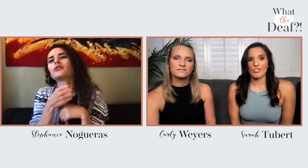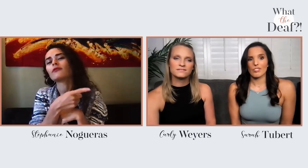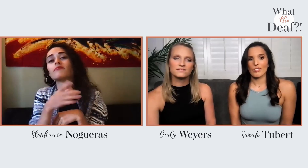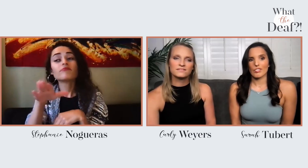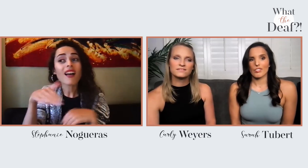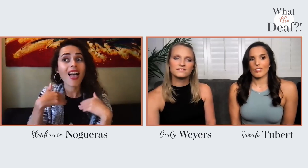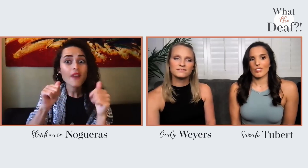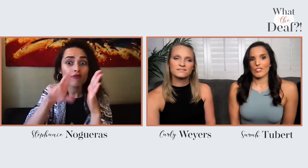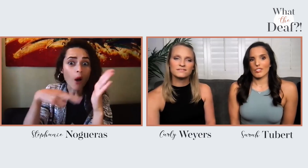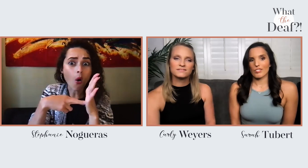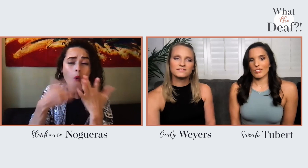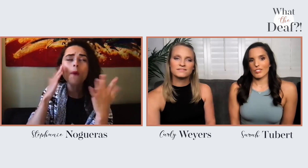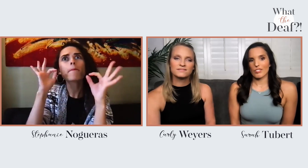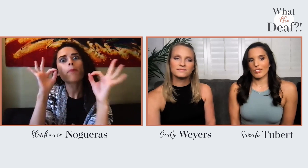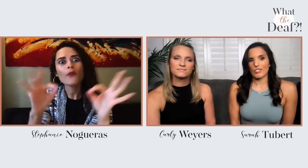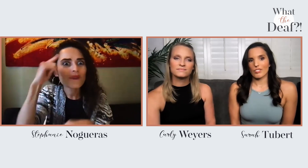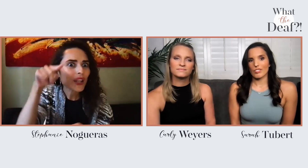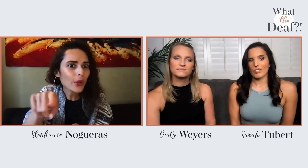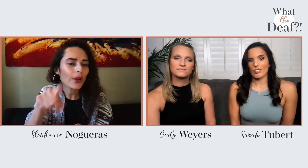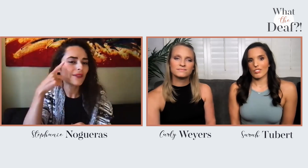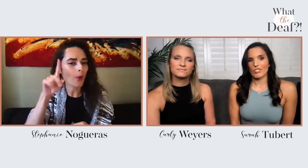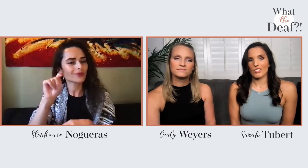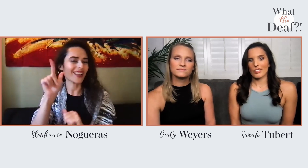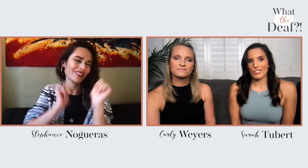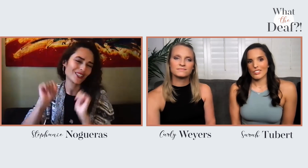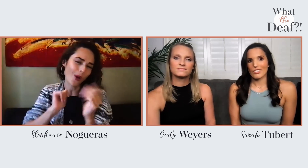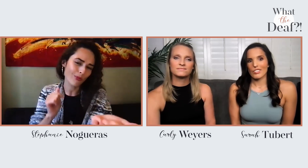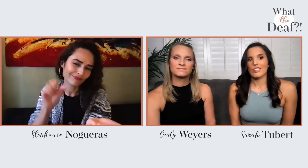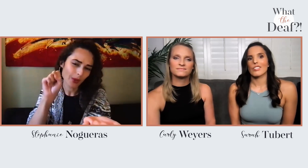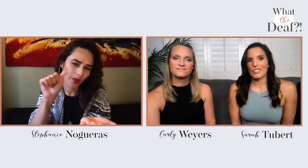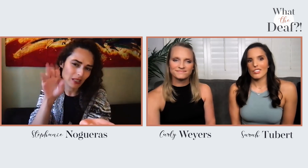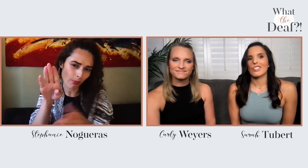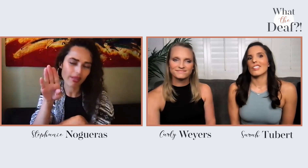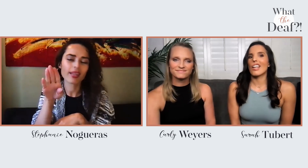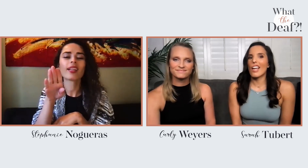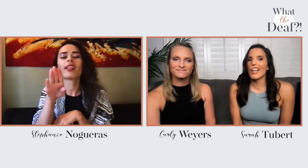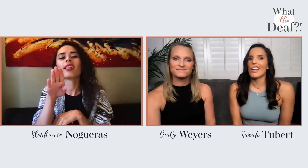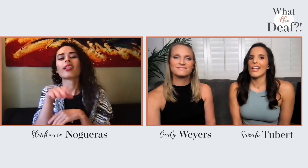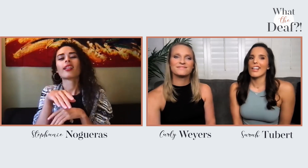and she went ahead and told me that there was a role she thought was perfect for me on the show "Switched At Birth,"